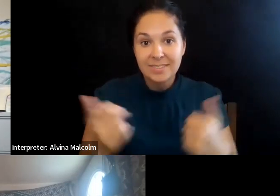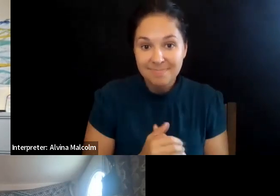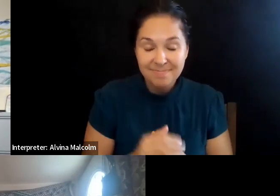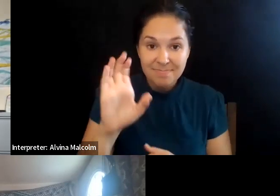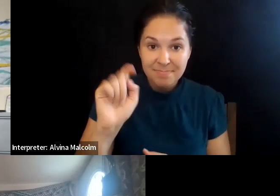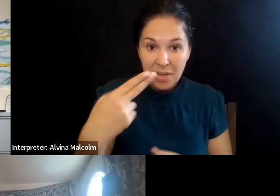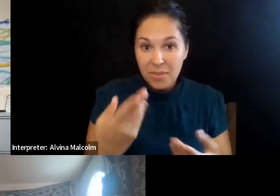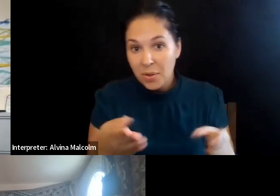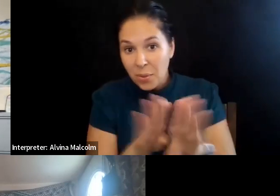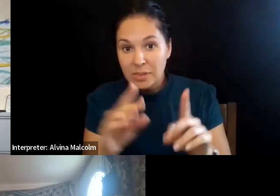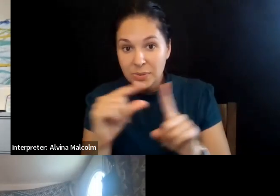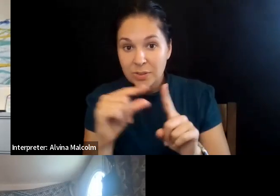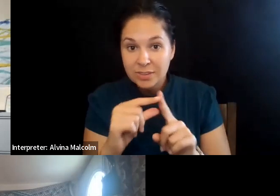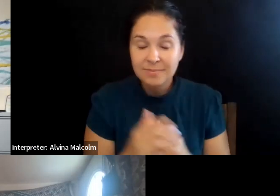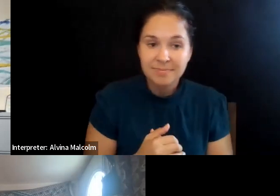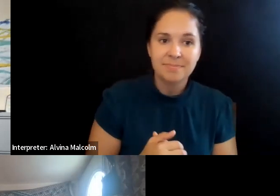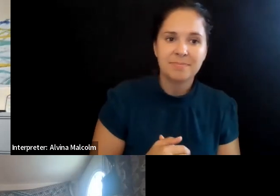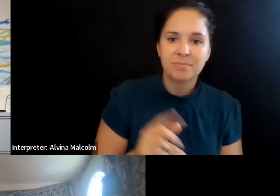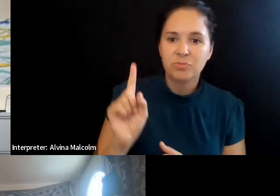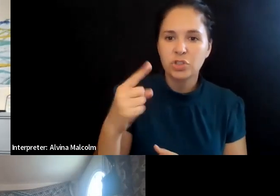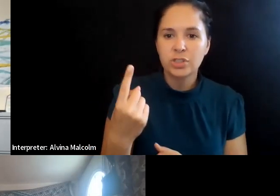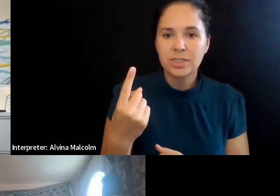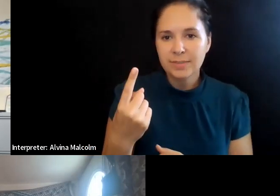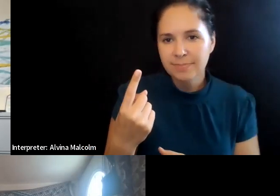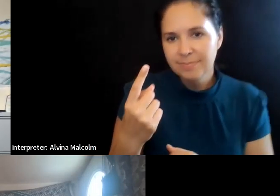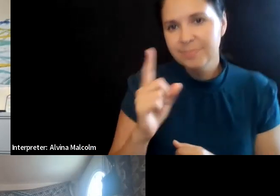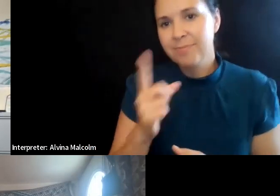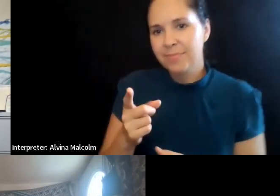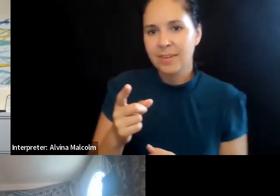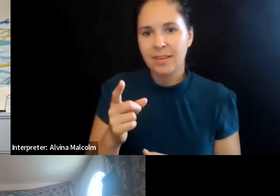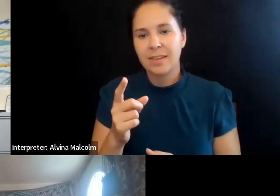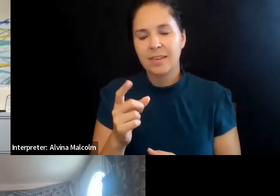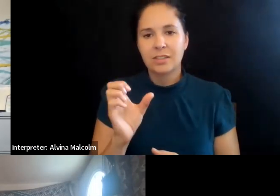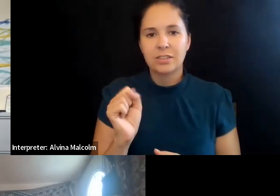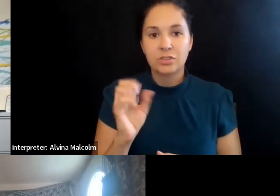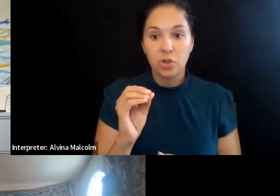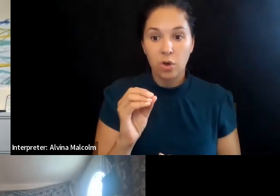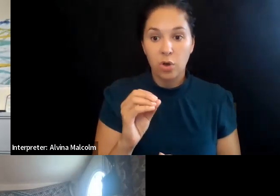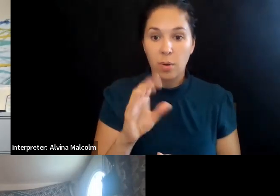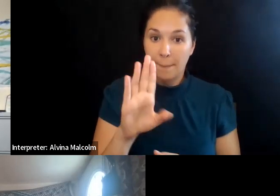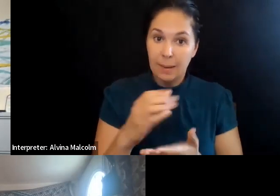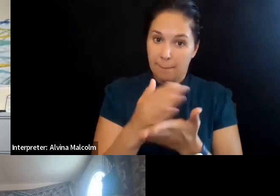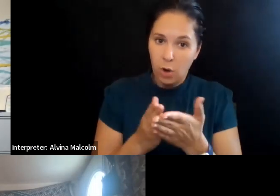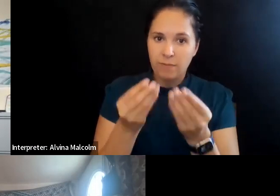management and developing a preparedness culture will help save